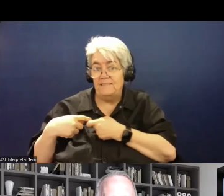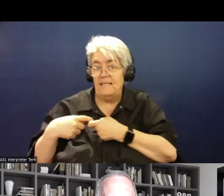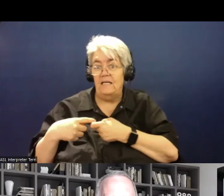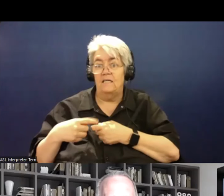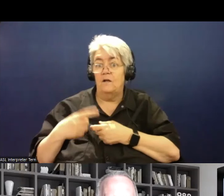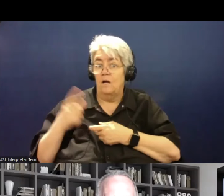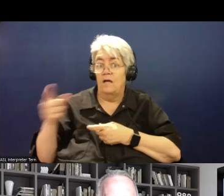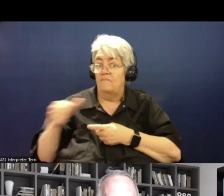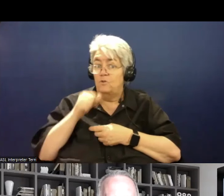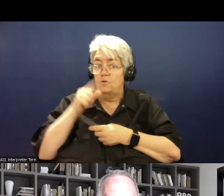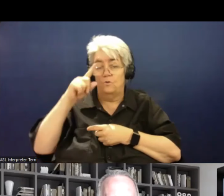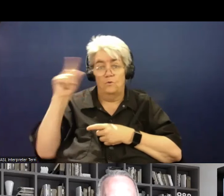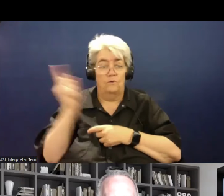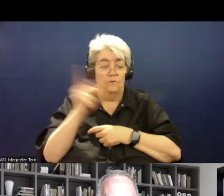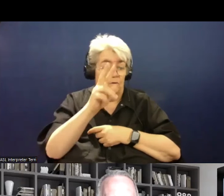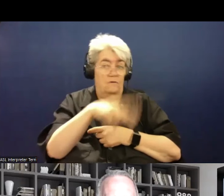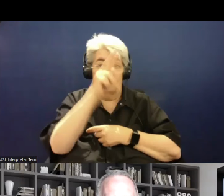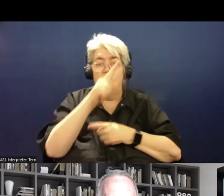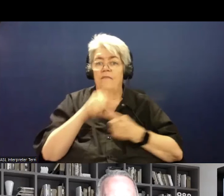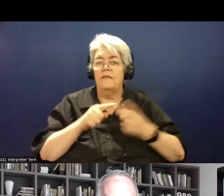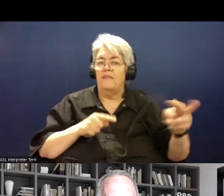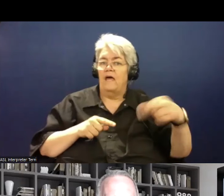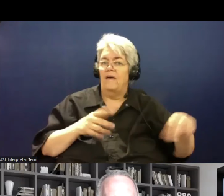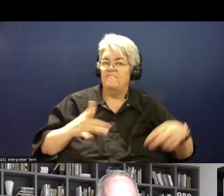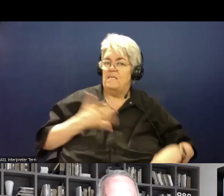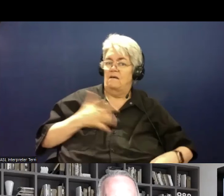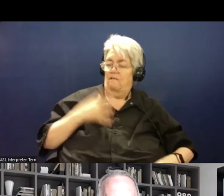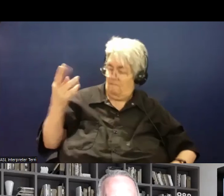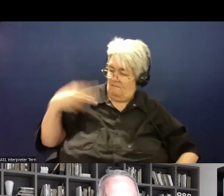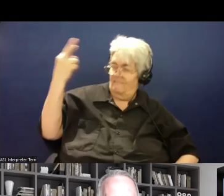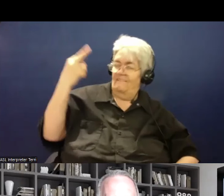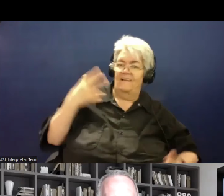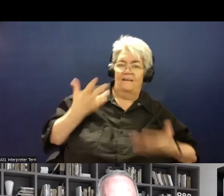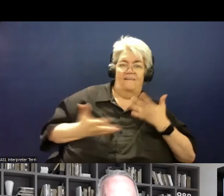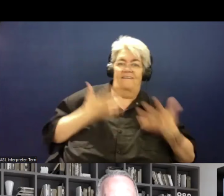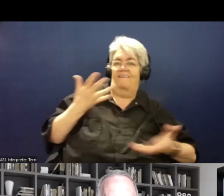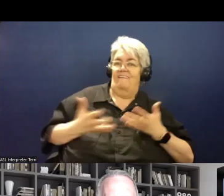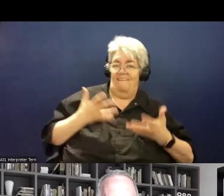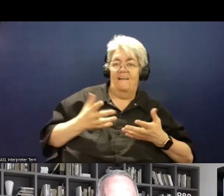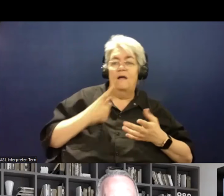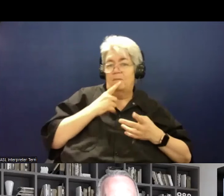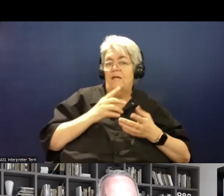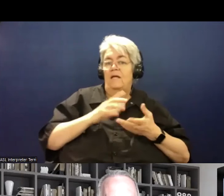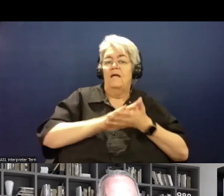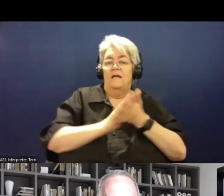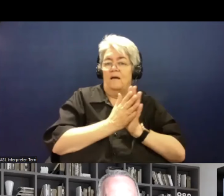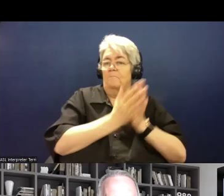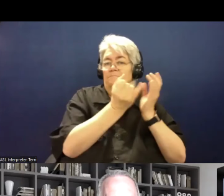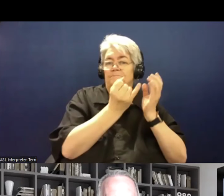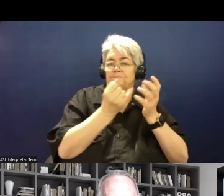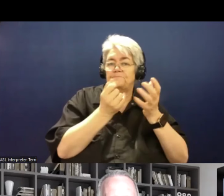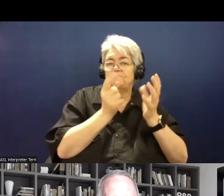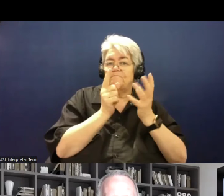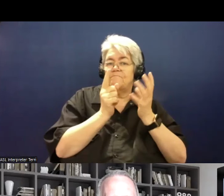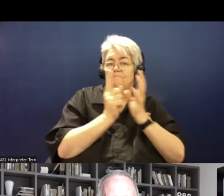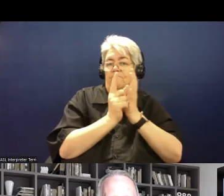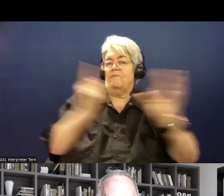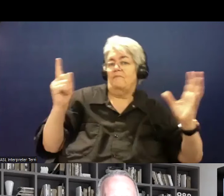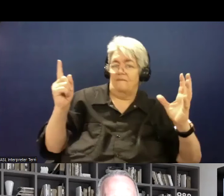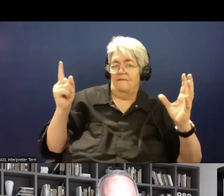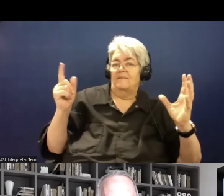GOING TO PUT OUT MESSAGES THAT ARE NOT CLEAR INSTEAD OF HELPING THE COMMUNITY.